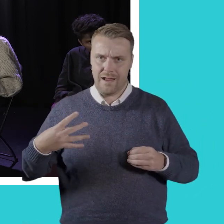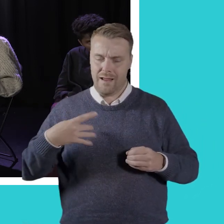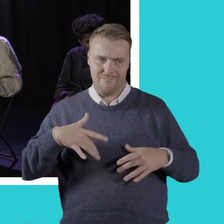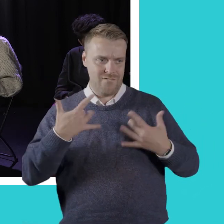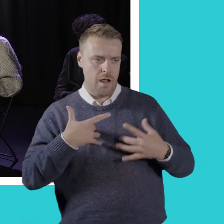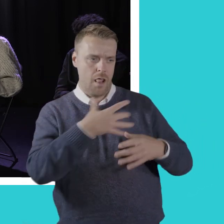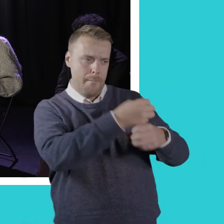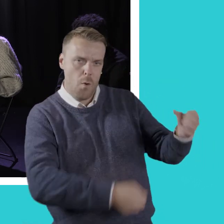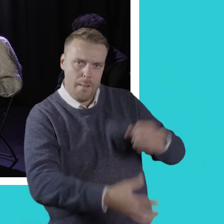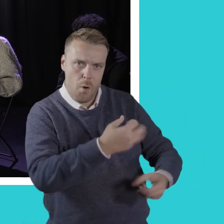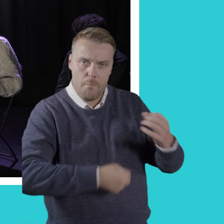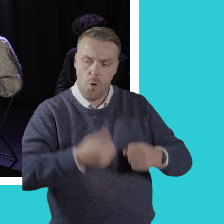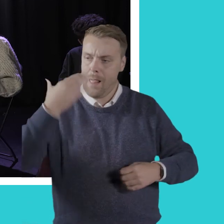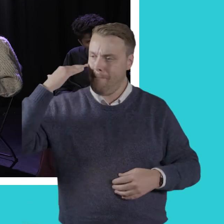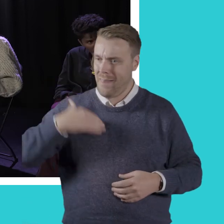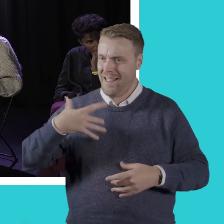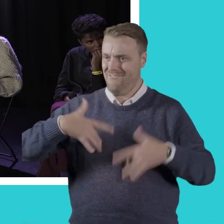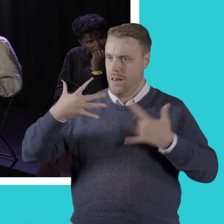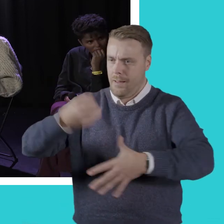back black people feel like they're holding each other back women feeling like they're holding